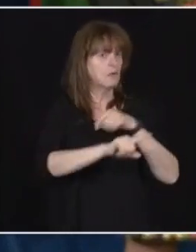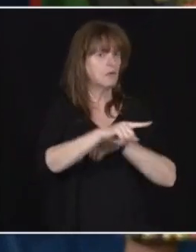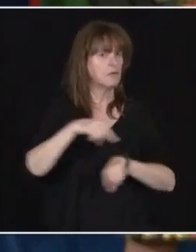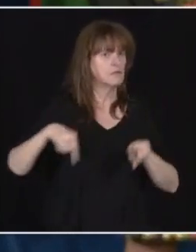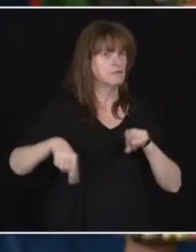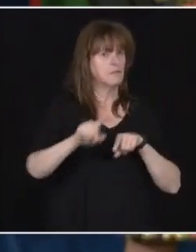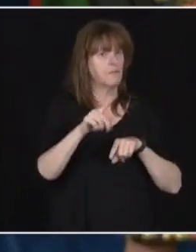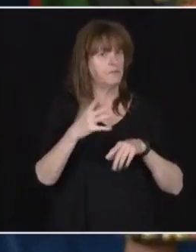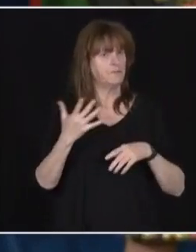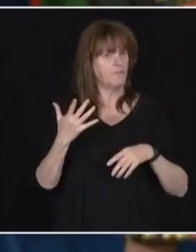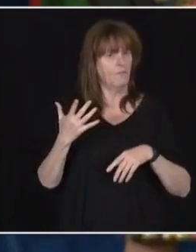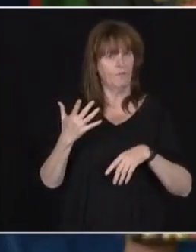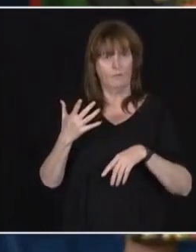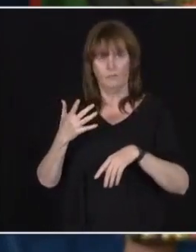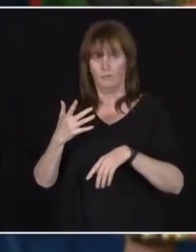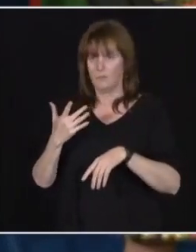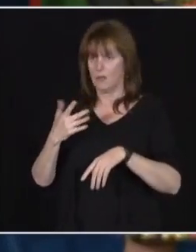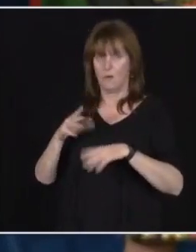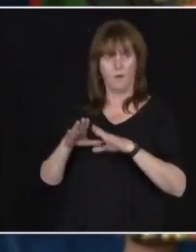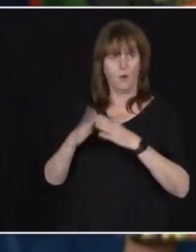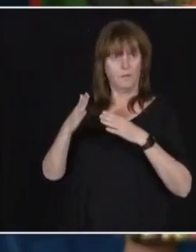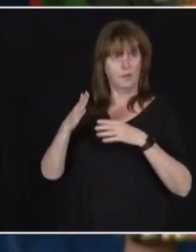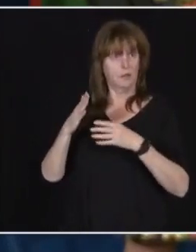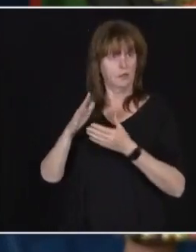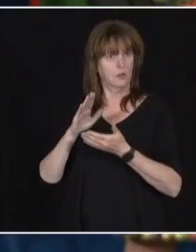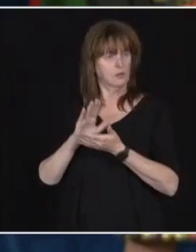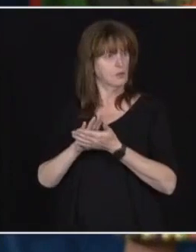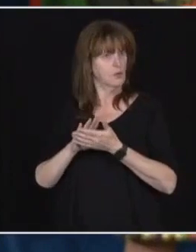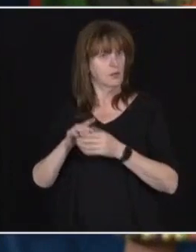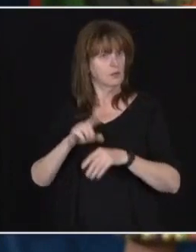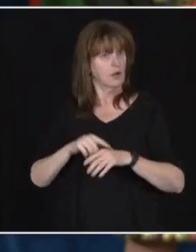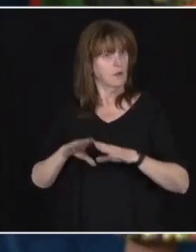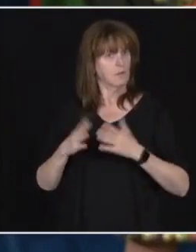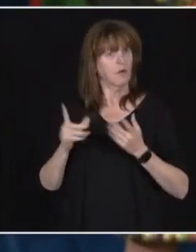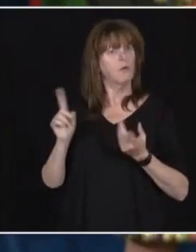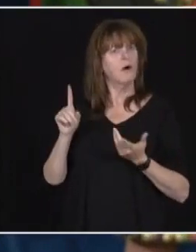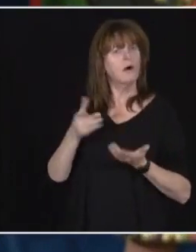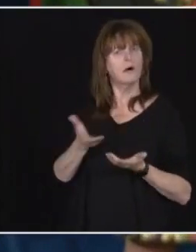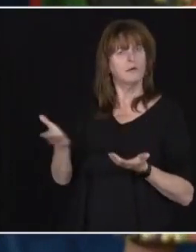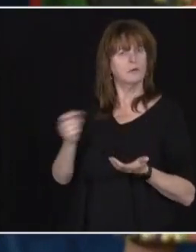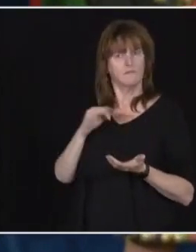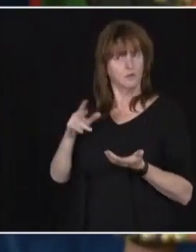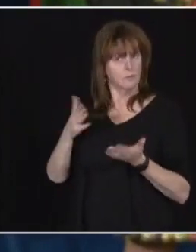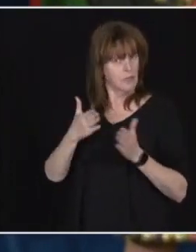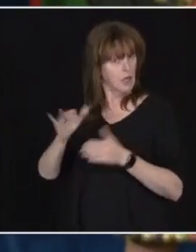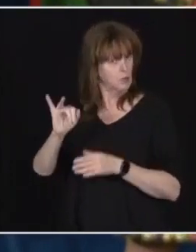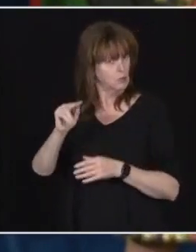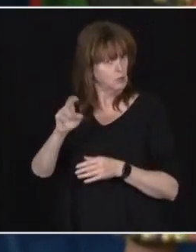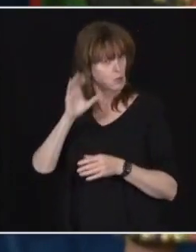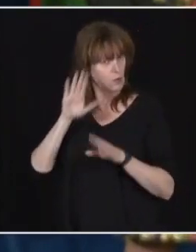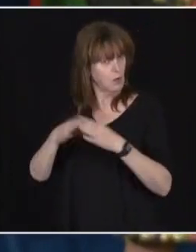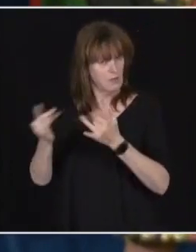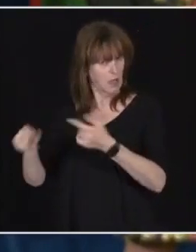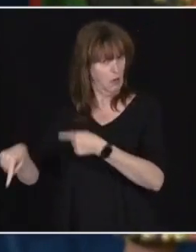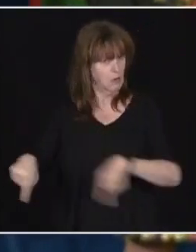are being deployed to long-term care homes, that they would not be around to potentially open schools in June if that was going to be